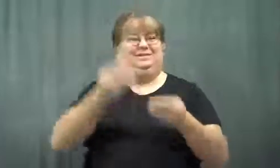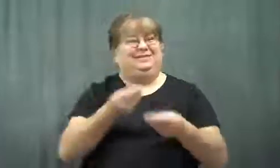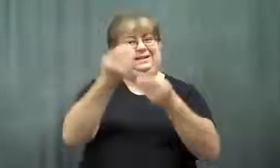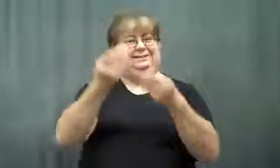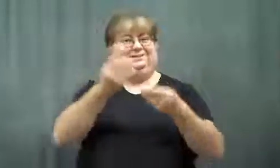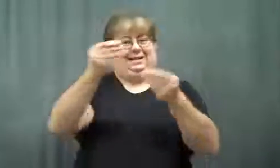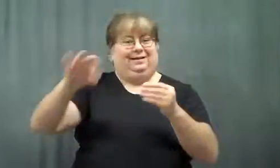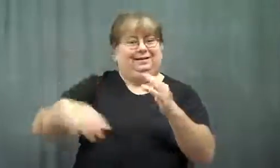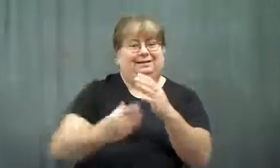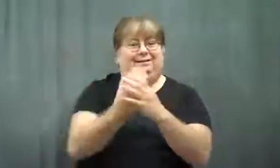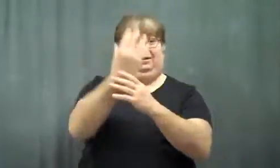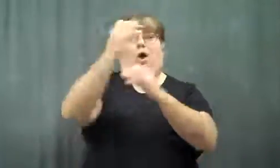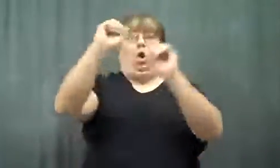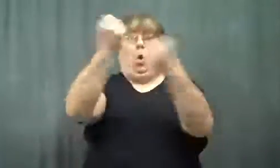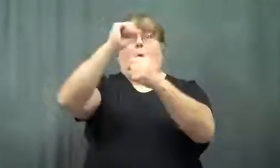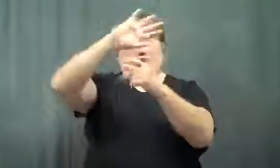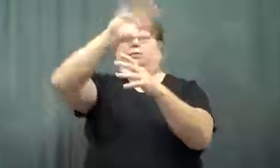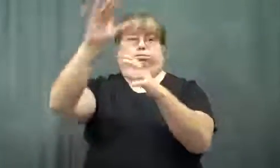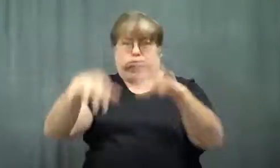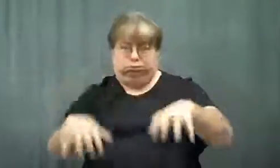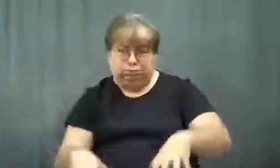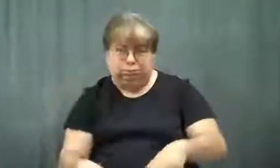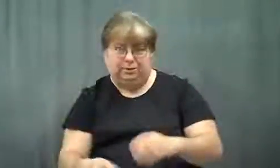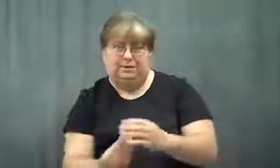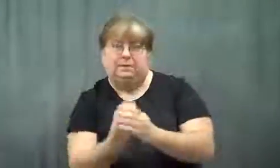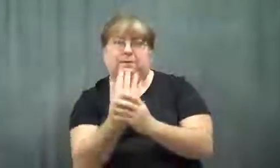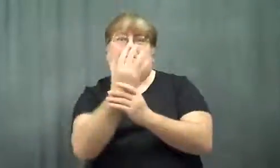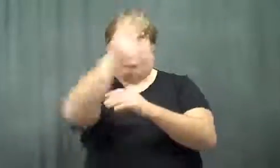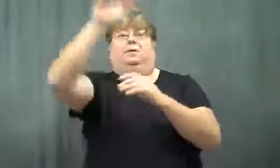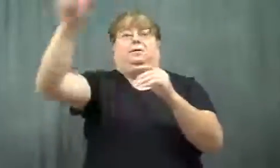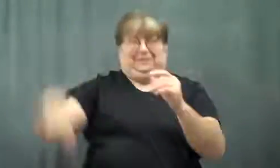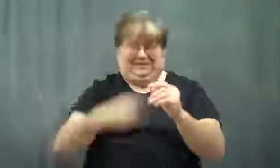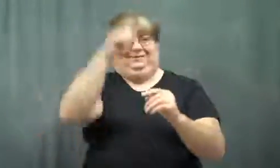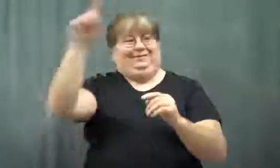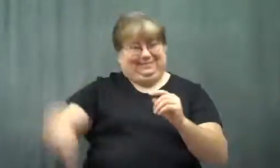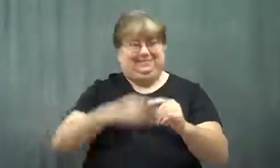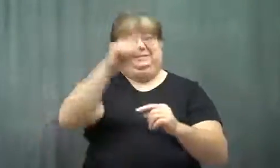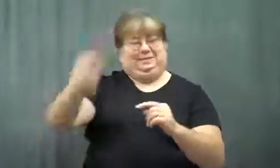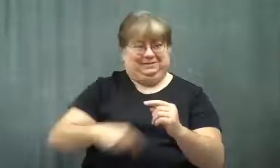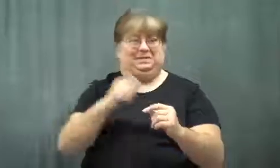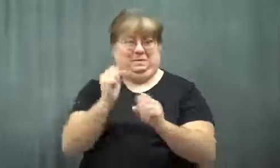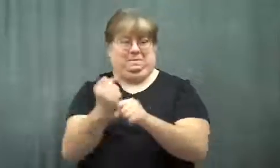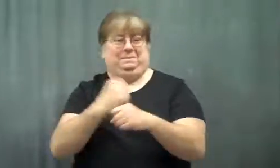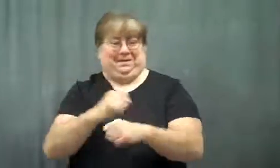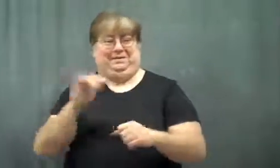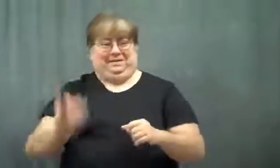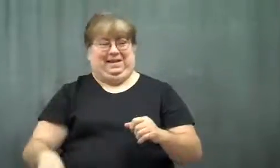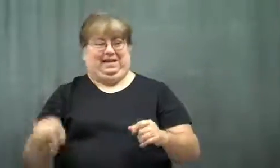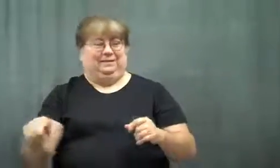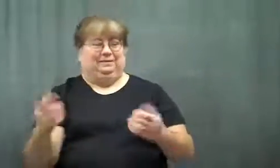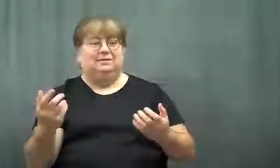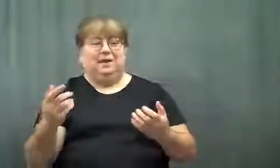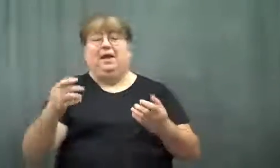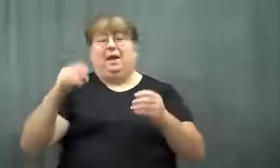cold air sinks in the middle, on and on.